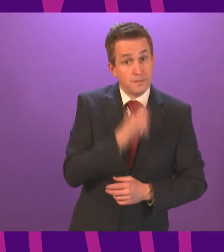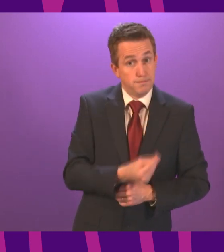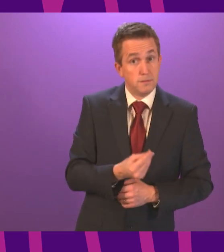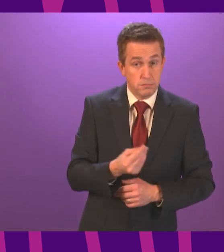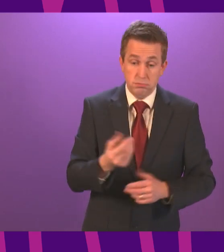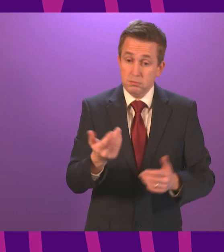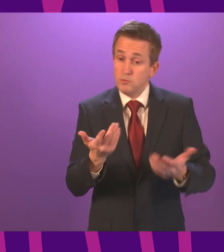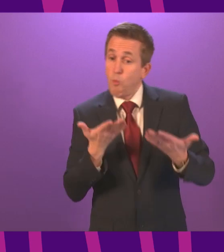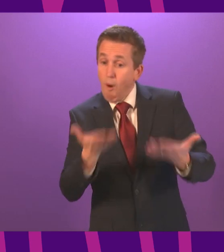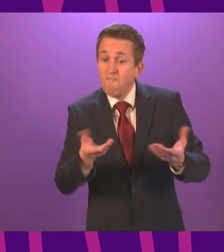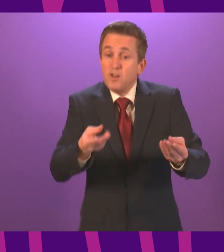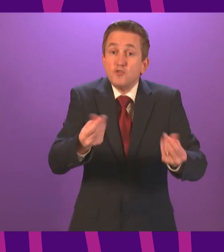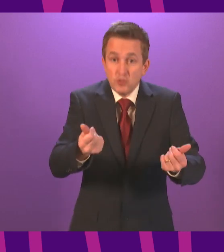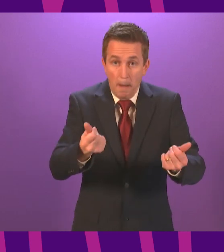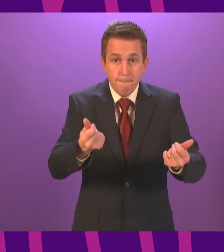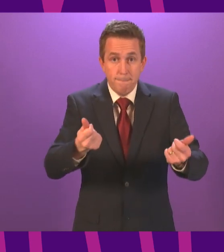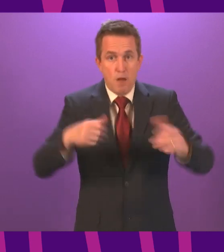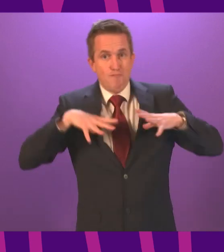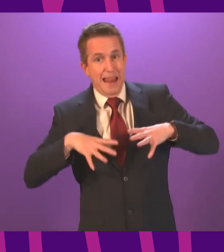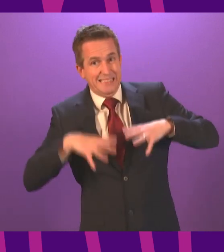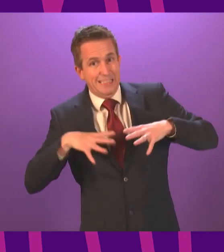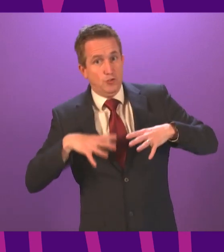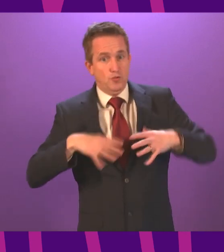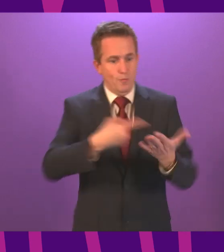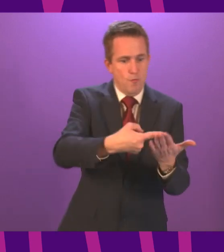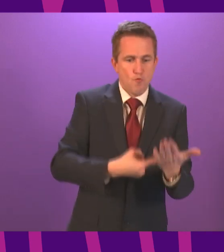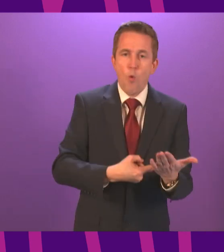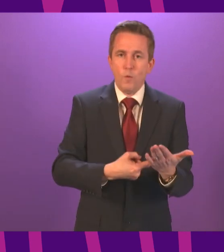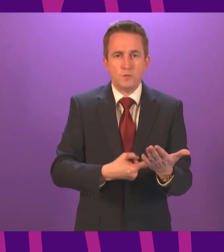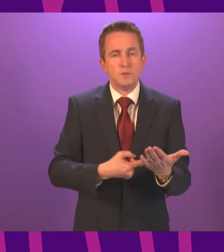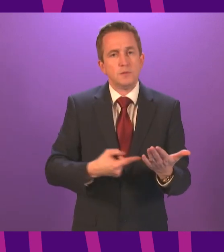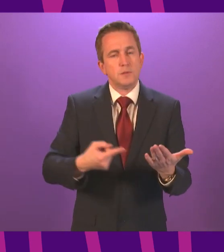they are the most populated parts of the country—we must get infection levels lower than they